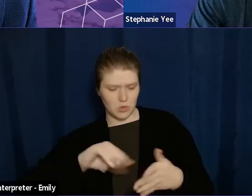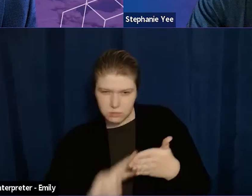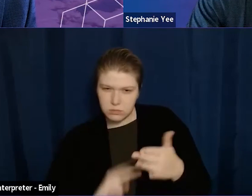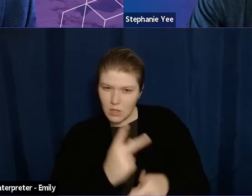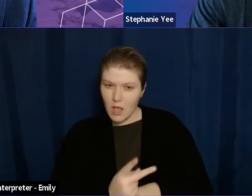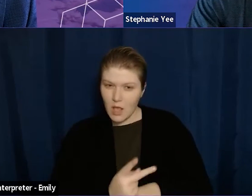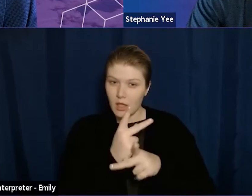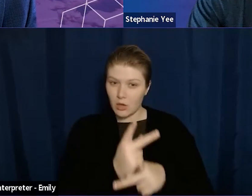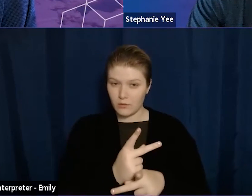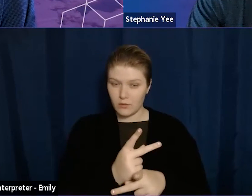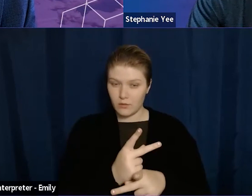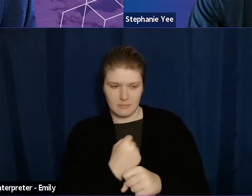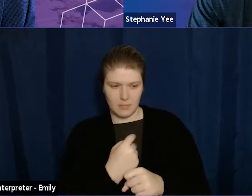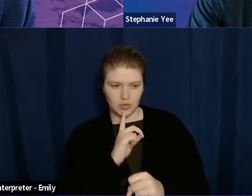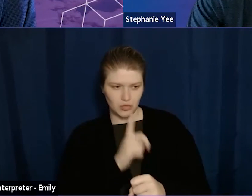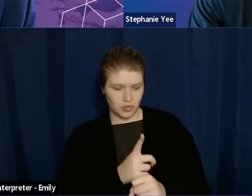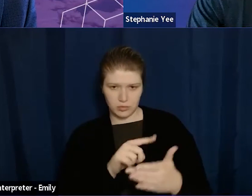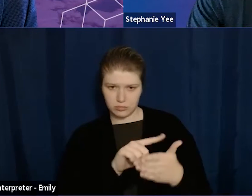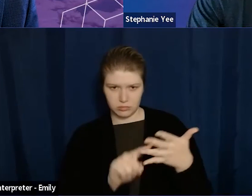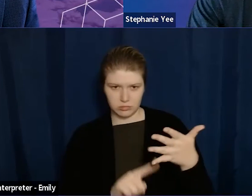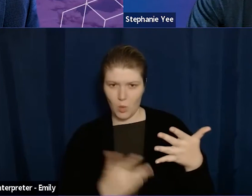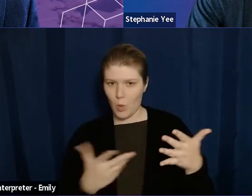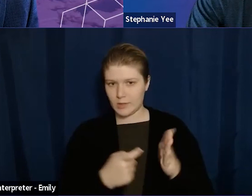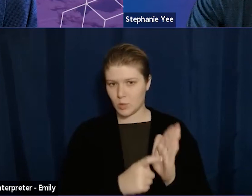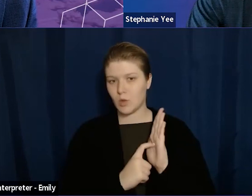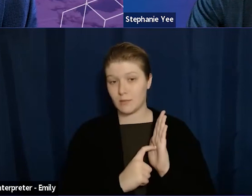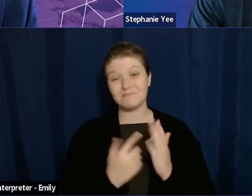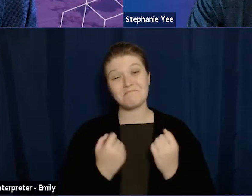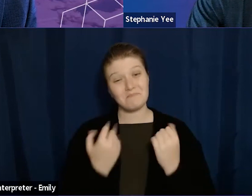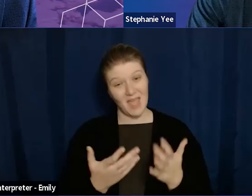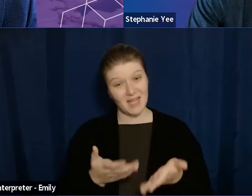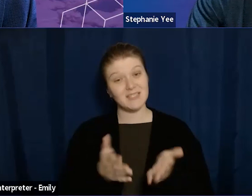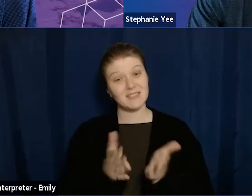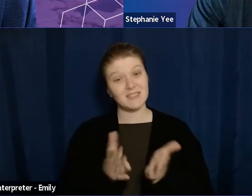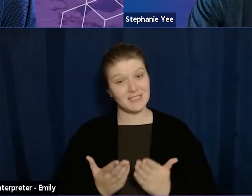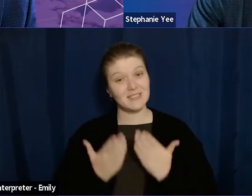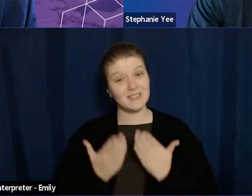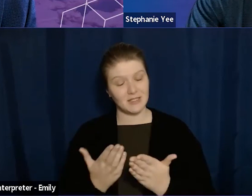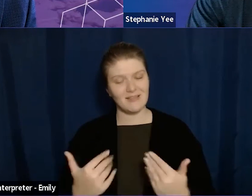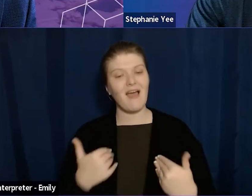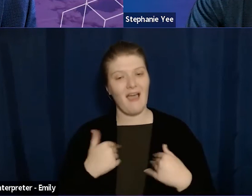if there are requirements because many solicitations do have additional supplementary